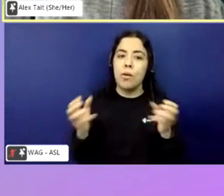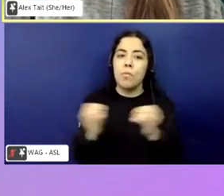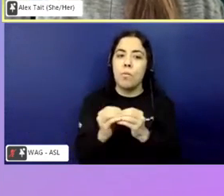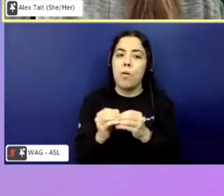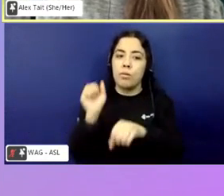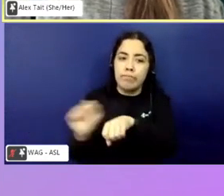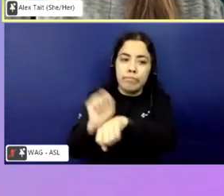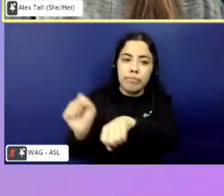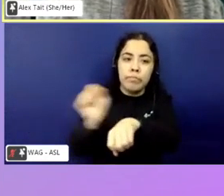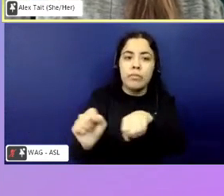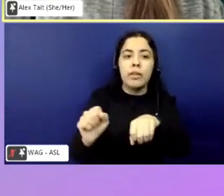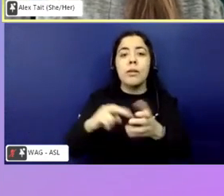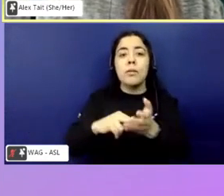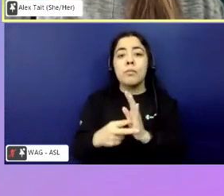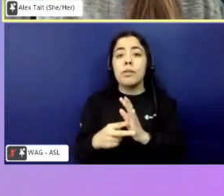participation of older persons and improve the financial